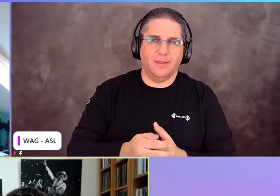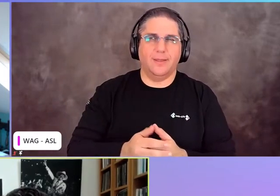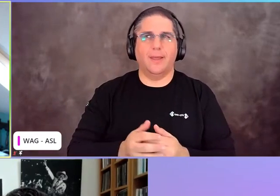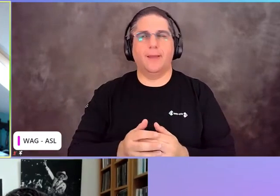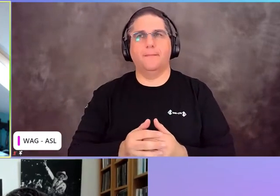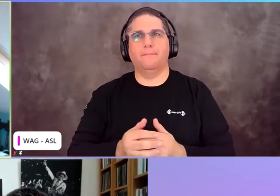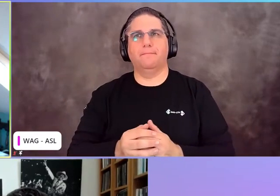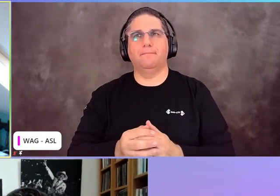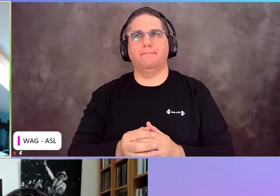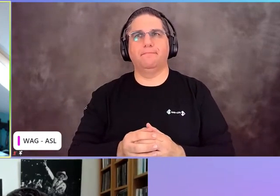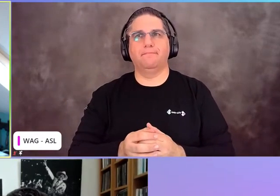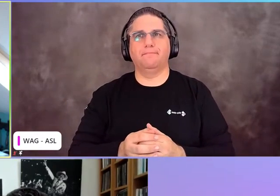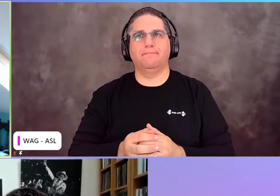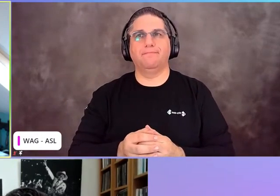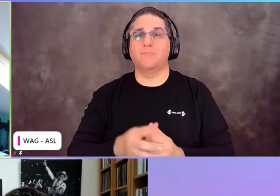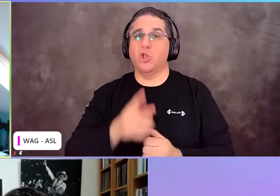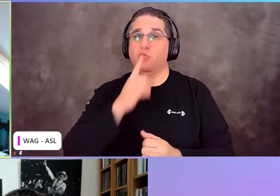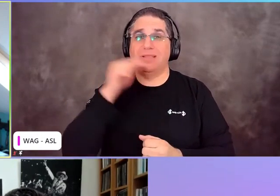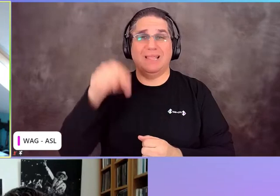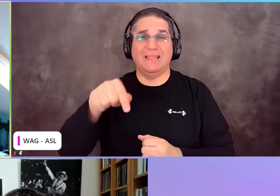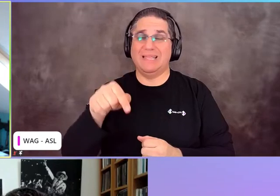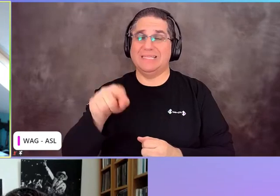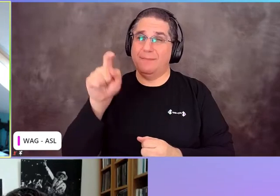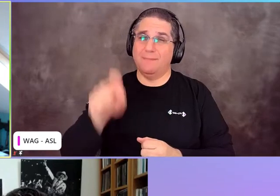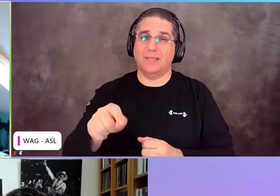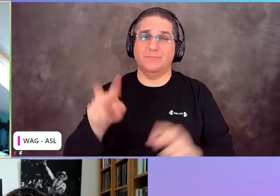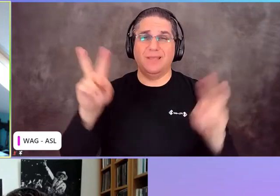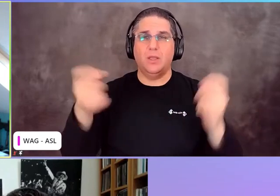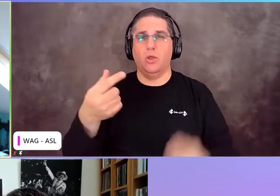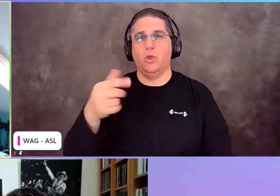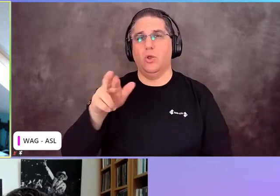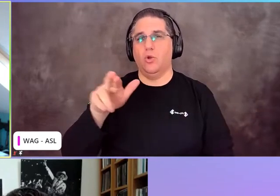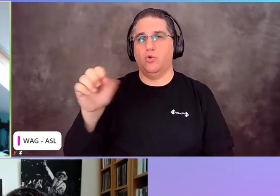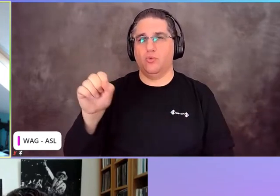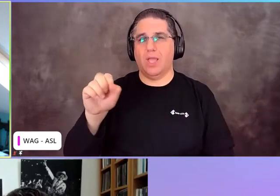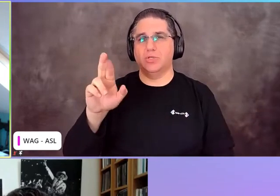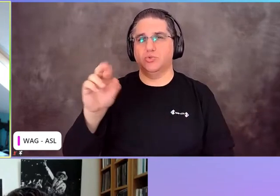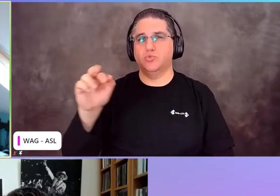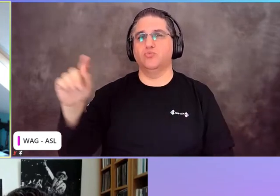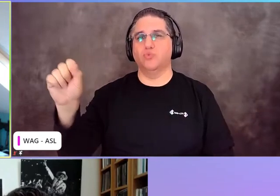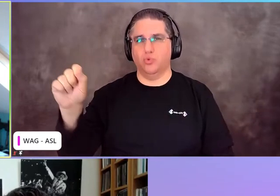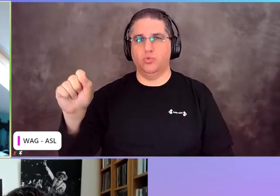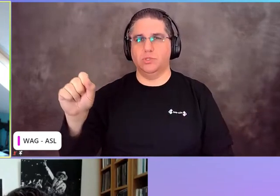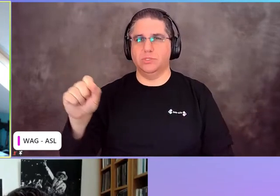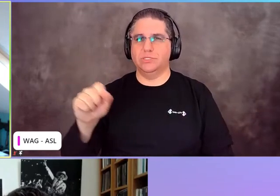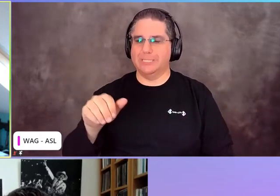can escalate a complaint to. To work with them to see exactly